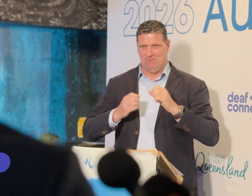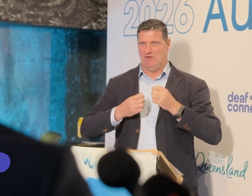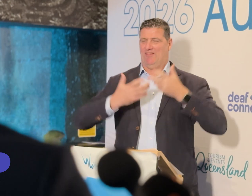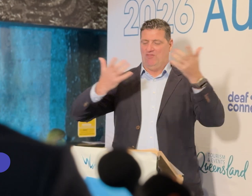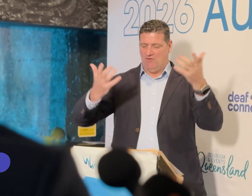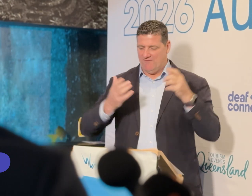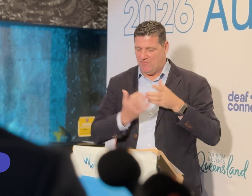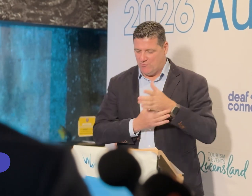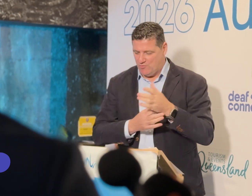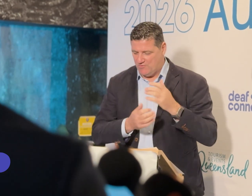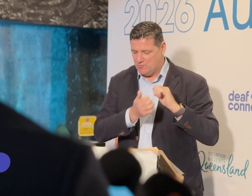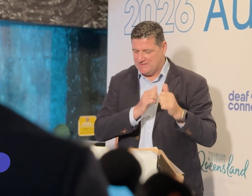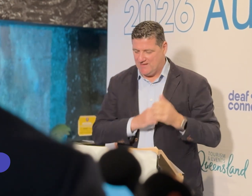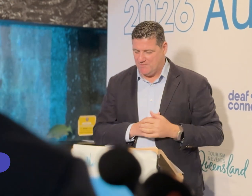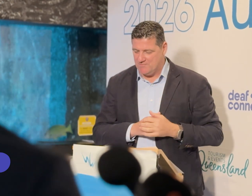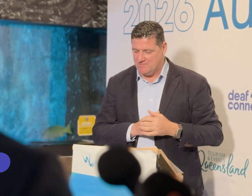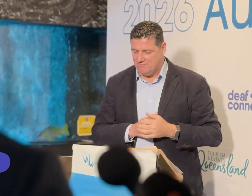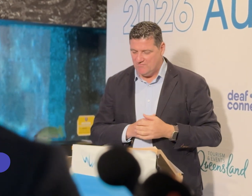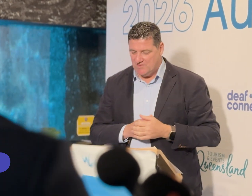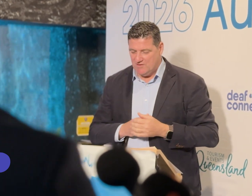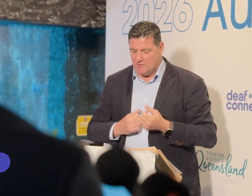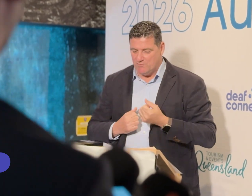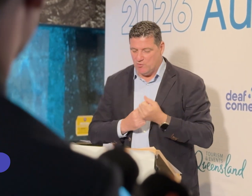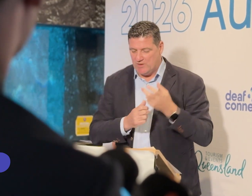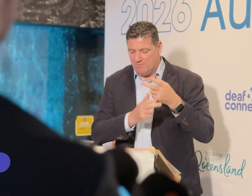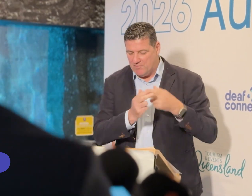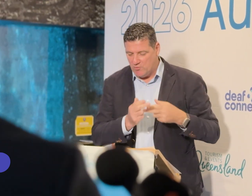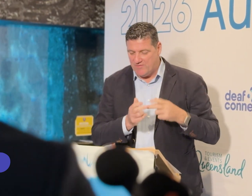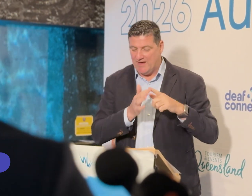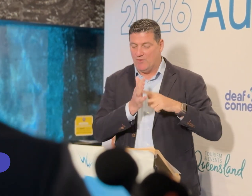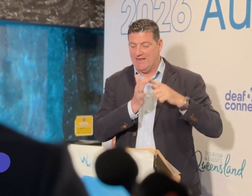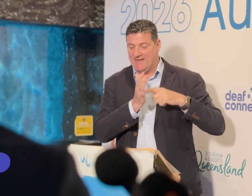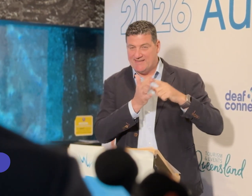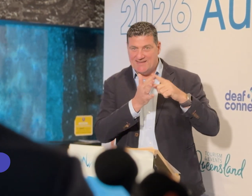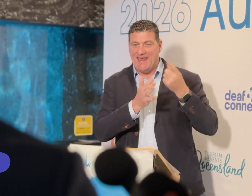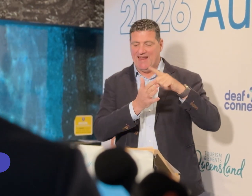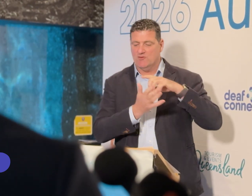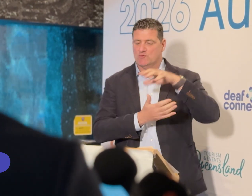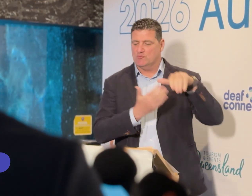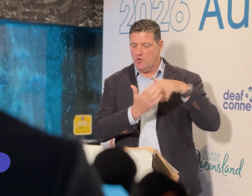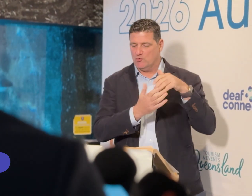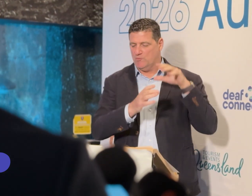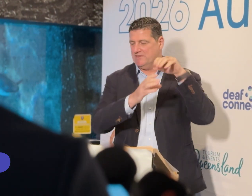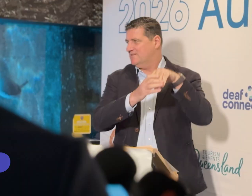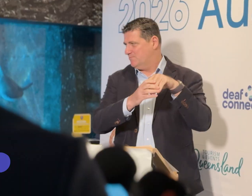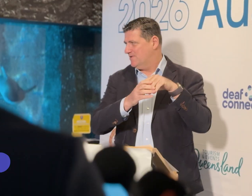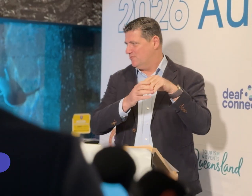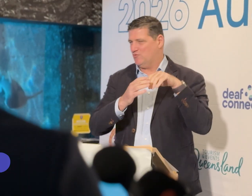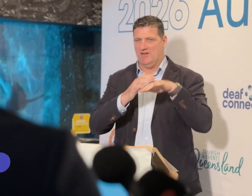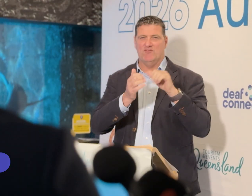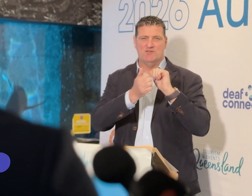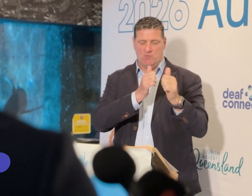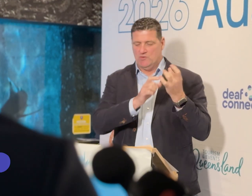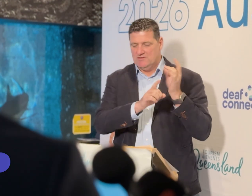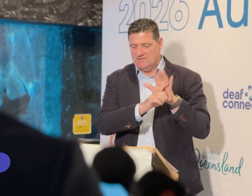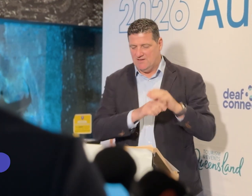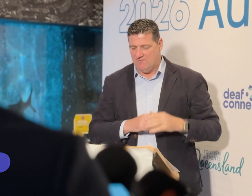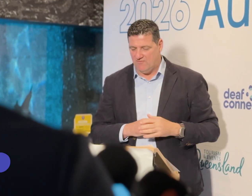thrive throughout those Games. Supporting our athletes as well as a social connection